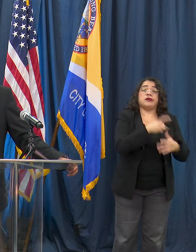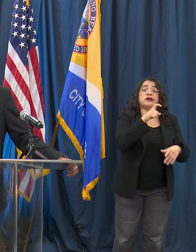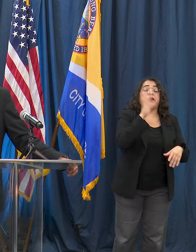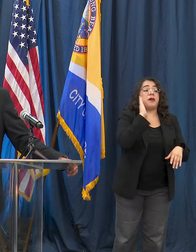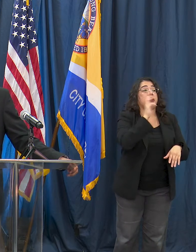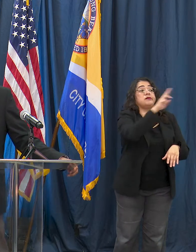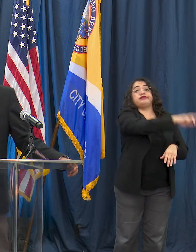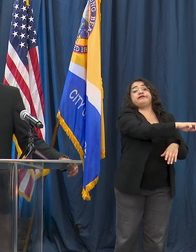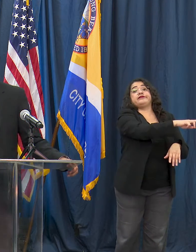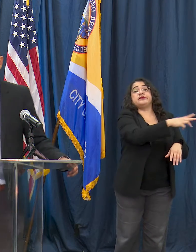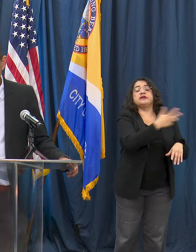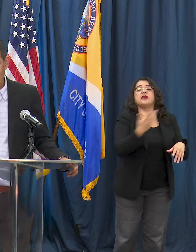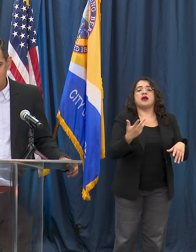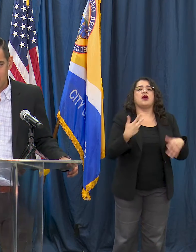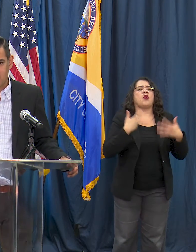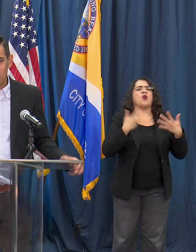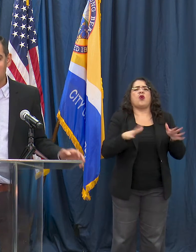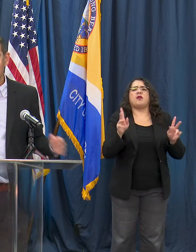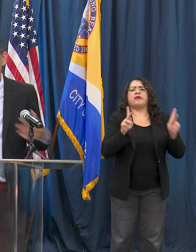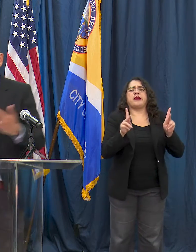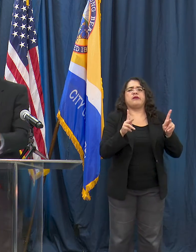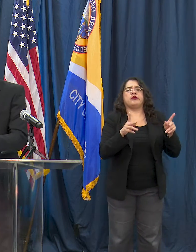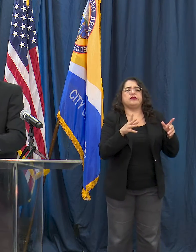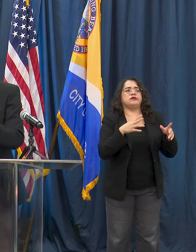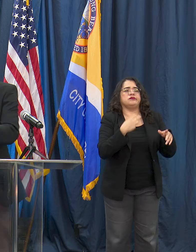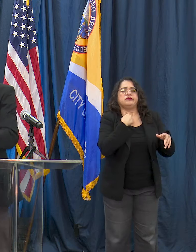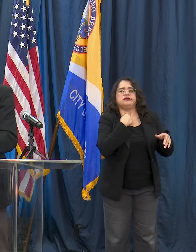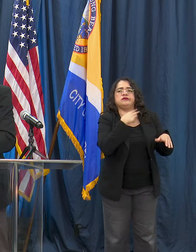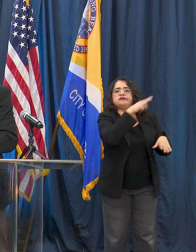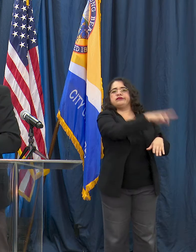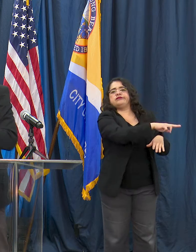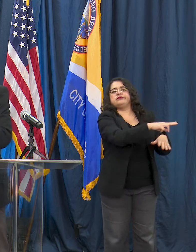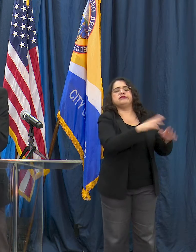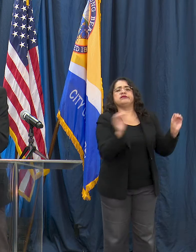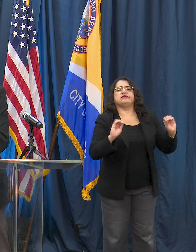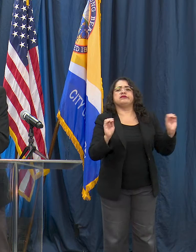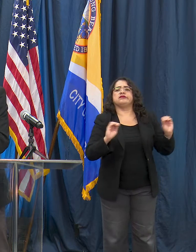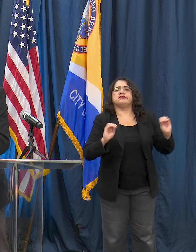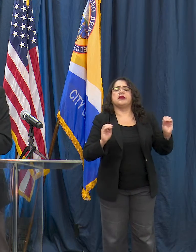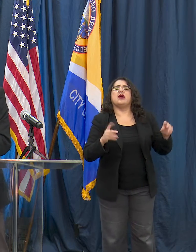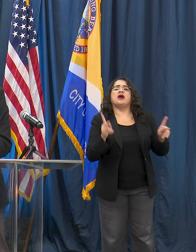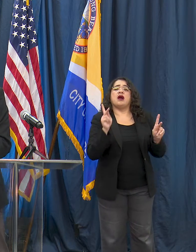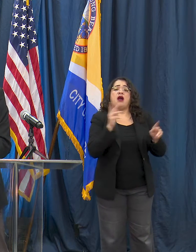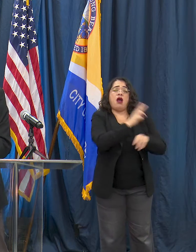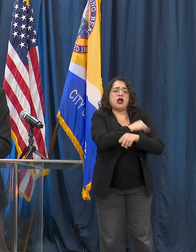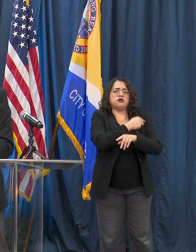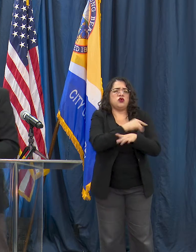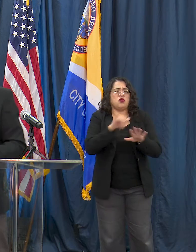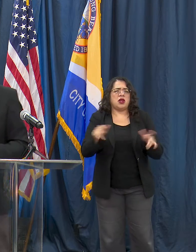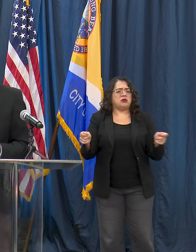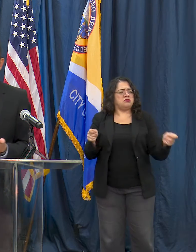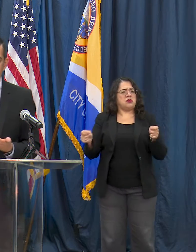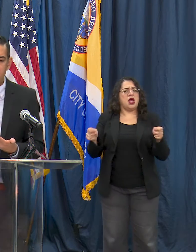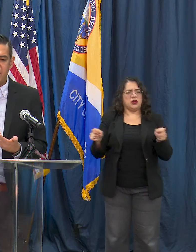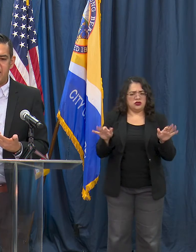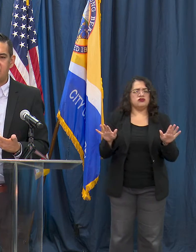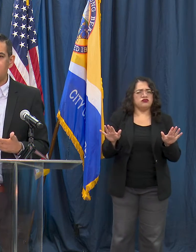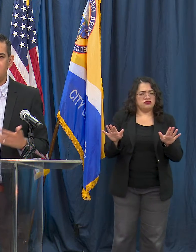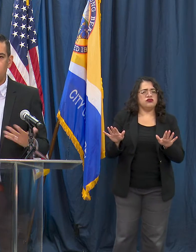issue is we don't want people to end up in the hospital, so we can manage it right now, our hospitals can manage the crisis, but we don't